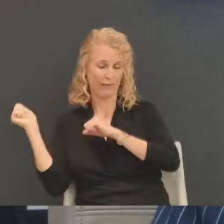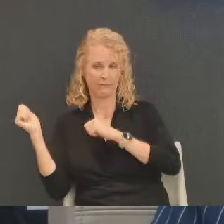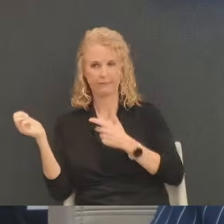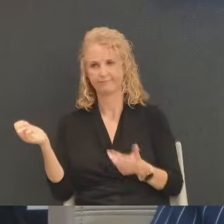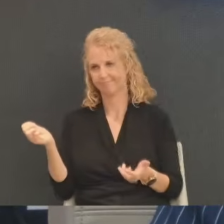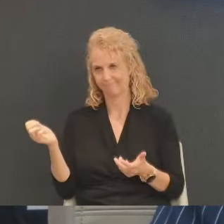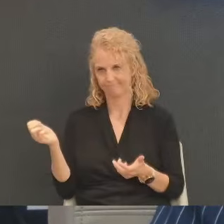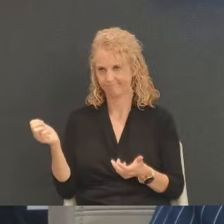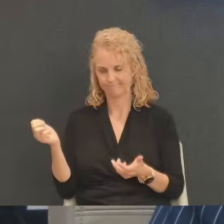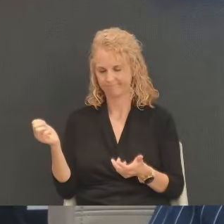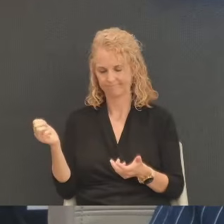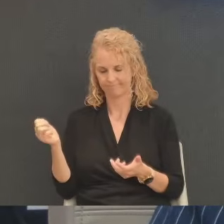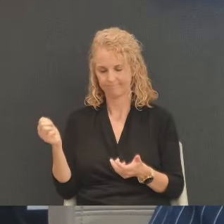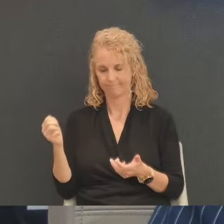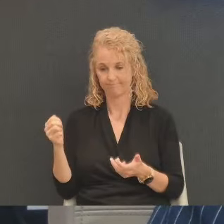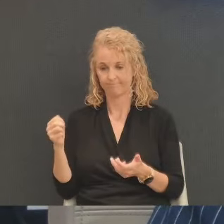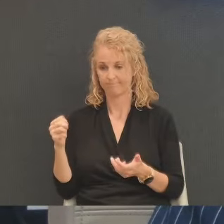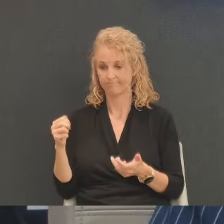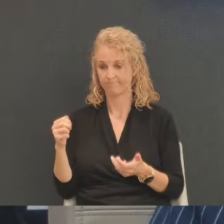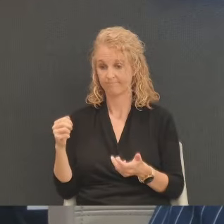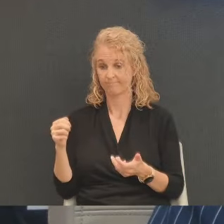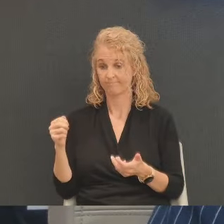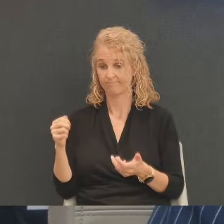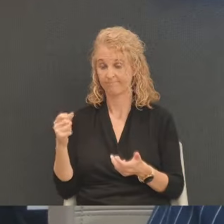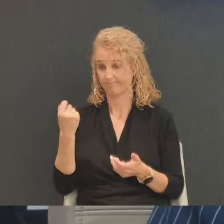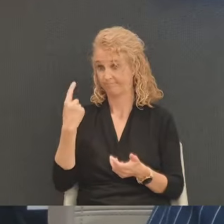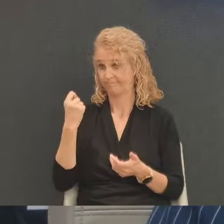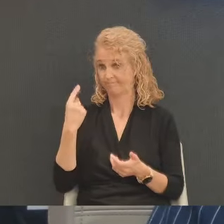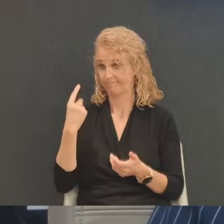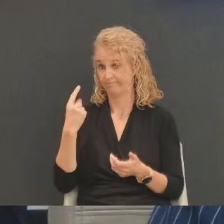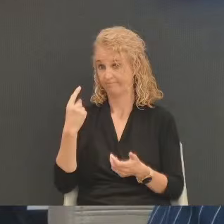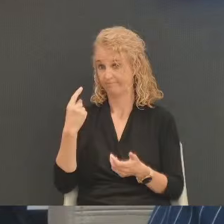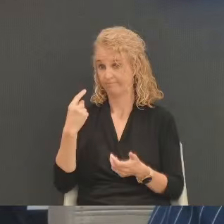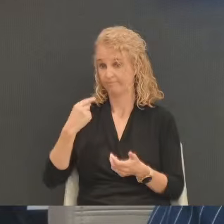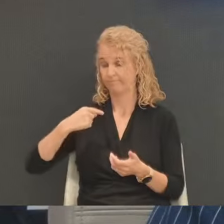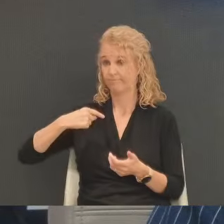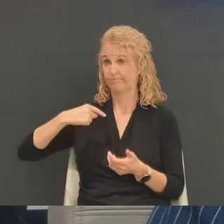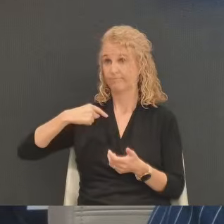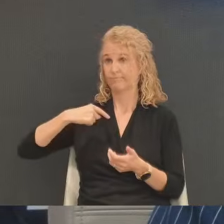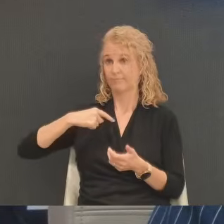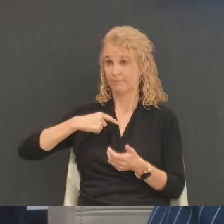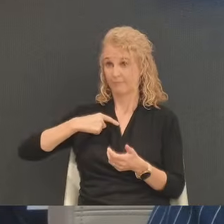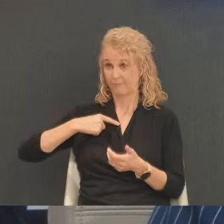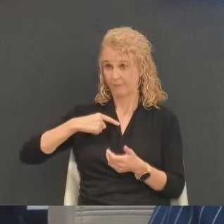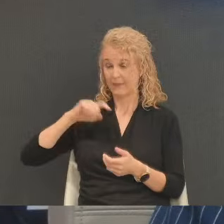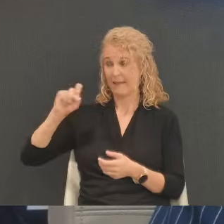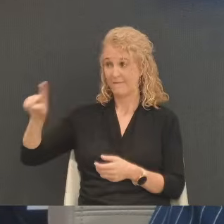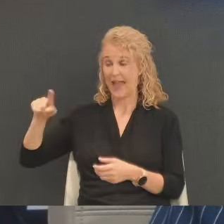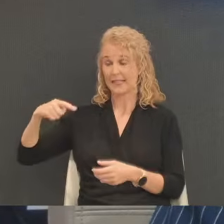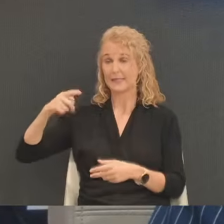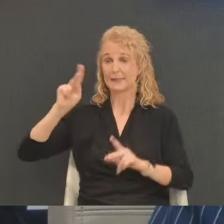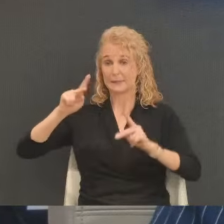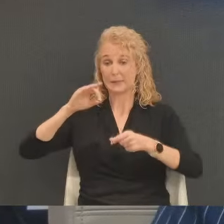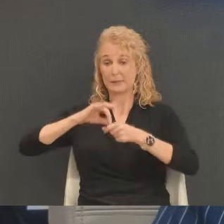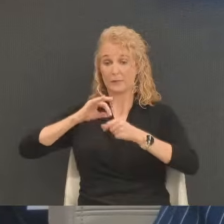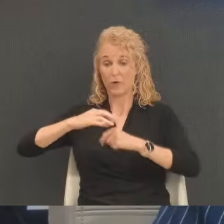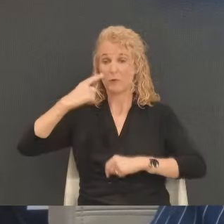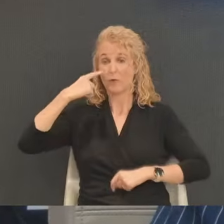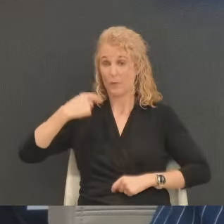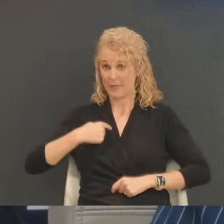It's amazing to me that there are some things that I have asked as a elected County Commissioner with